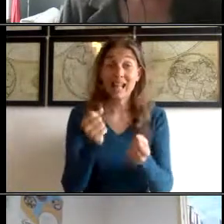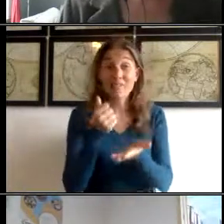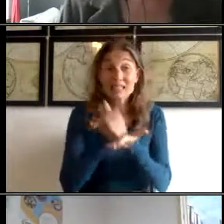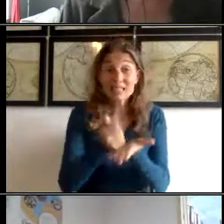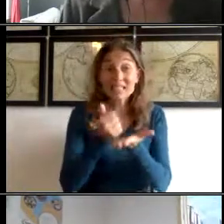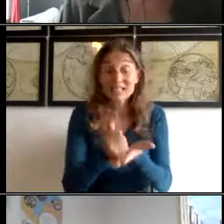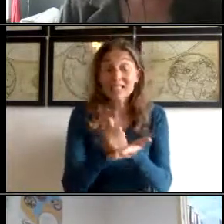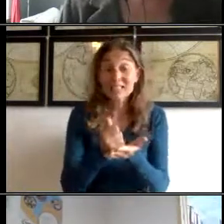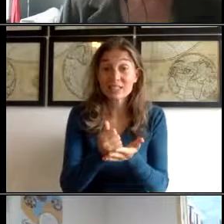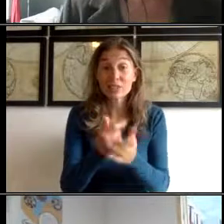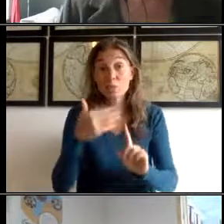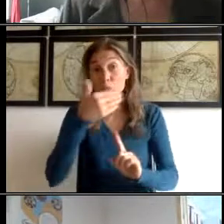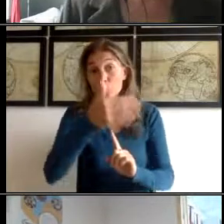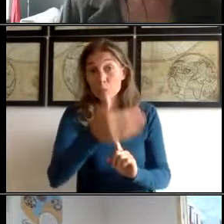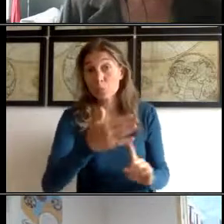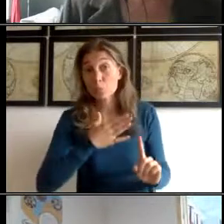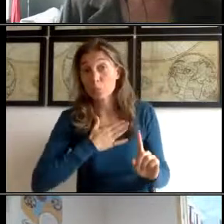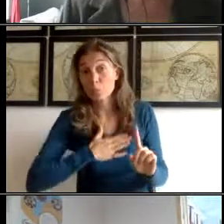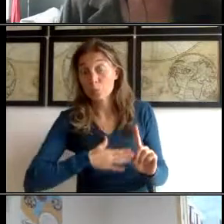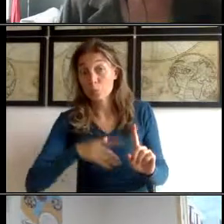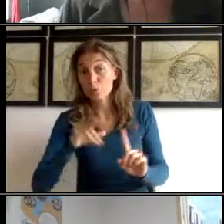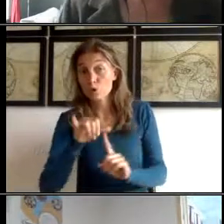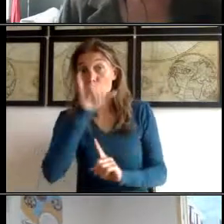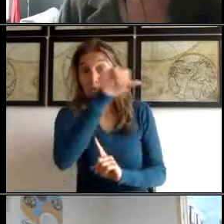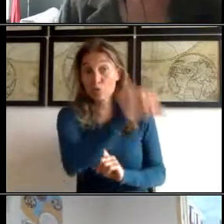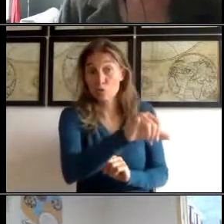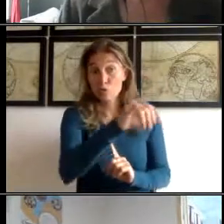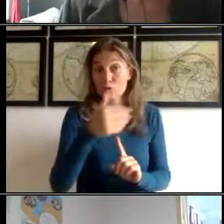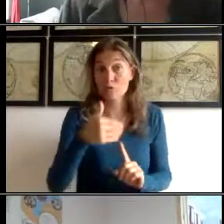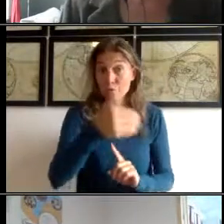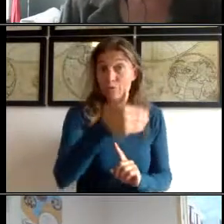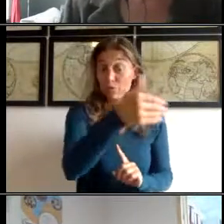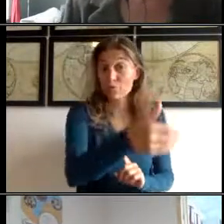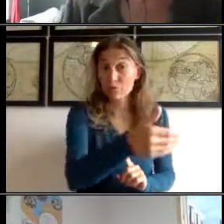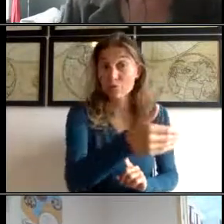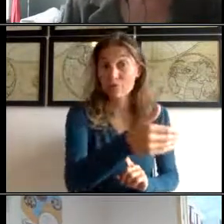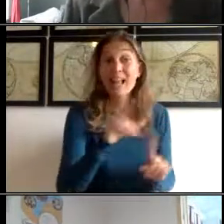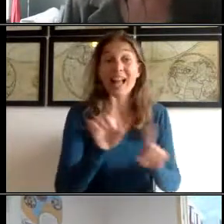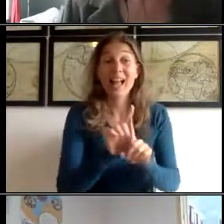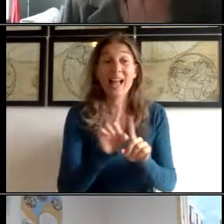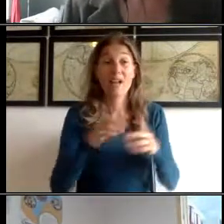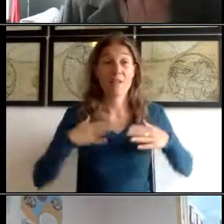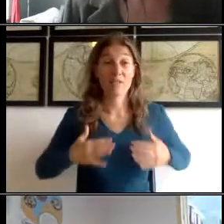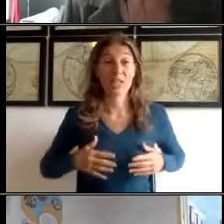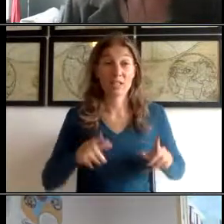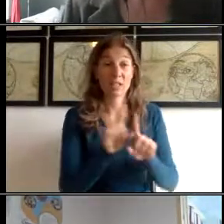And then, with the physical distancing measurements being in place